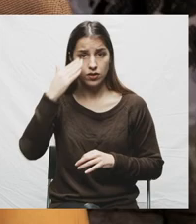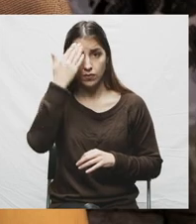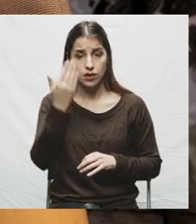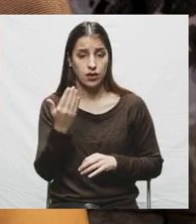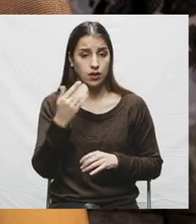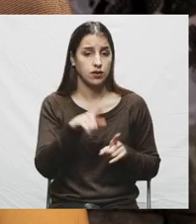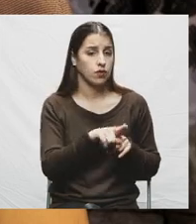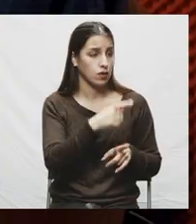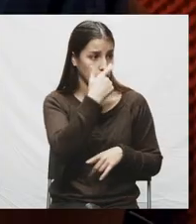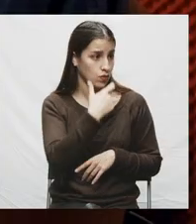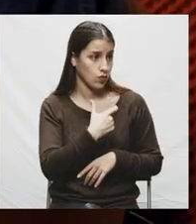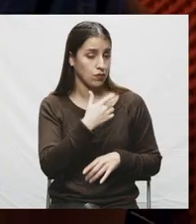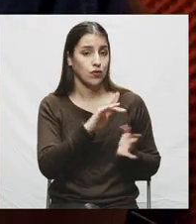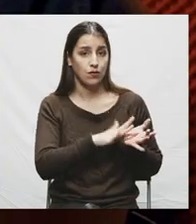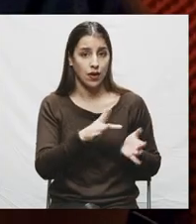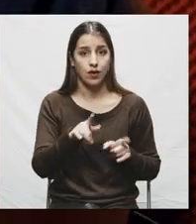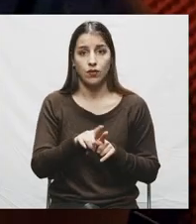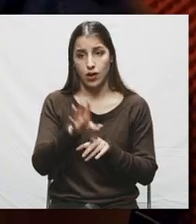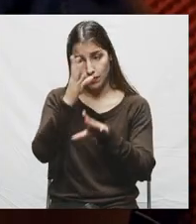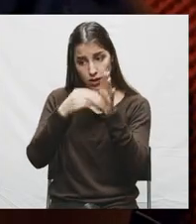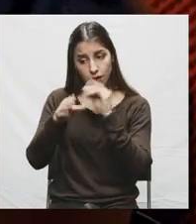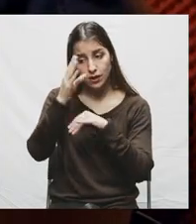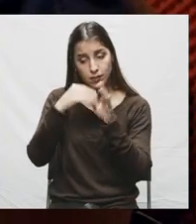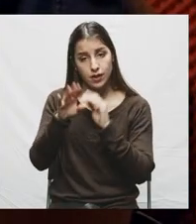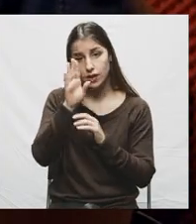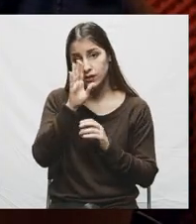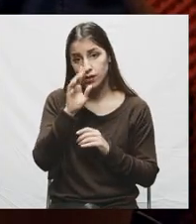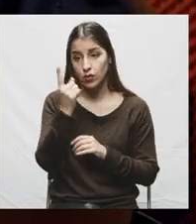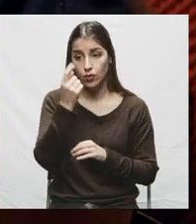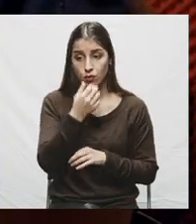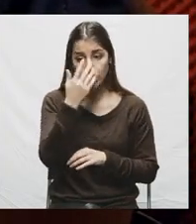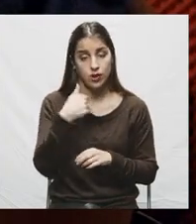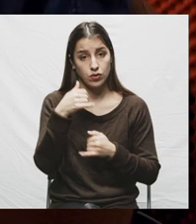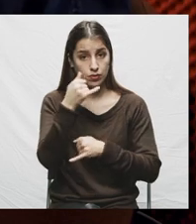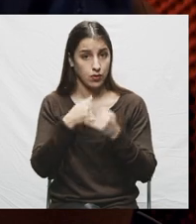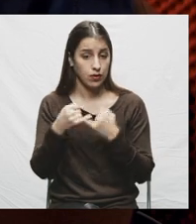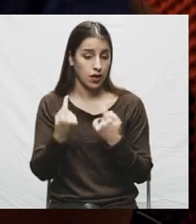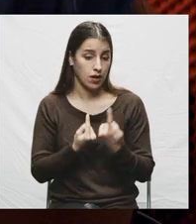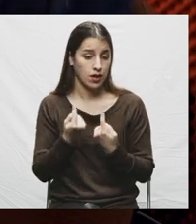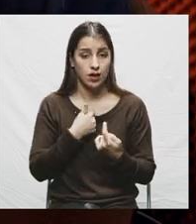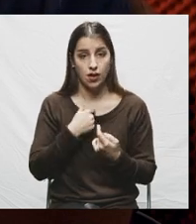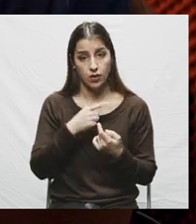leaned against the walls. — The so called ballet corps, right? Learning, so that one day, when and if needed, I could cover for someone.